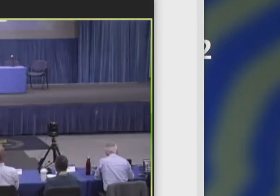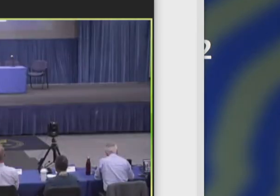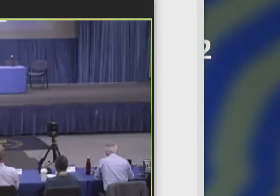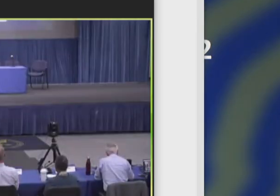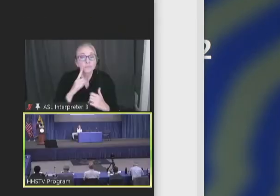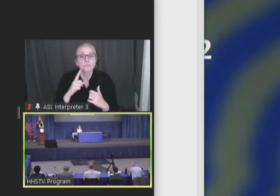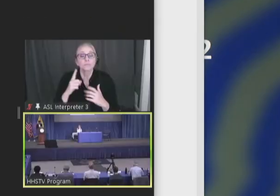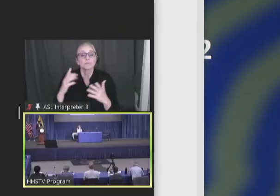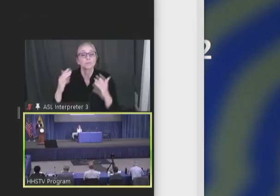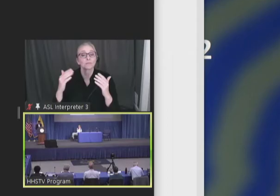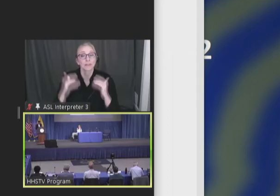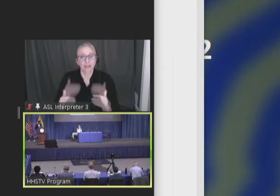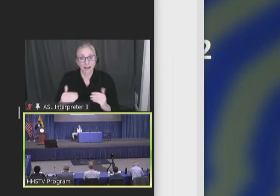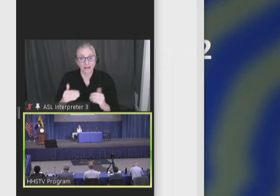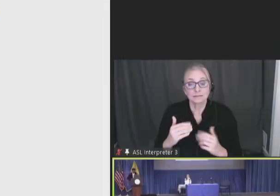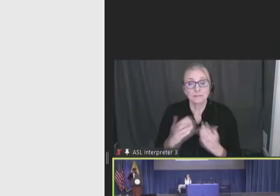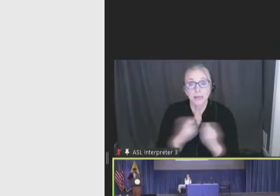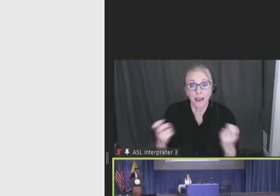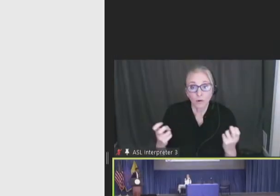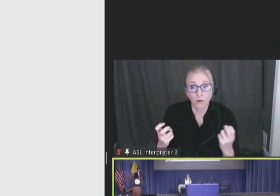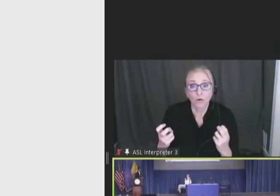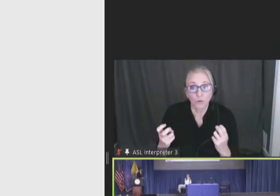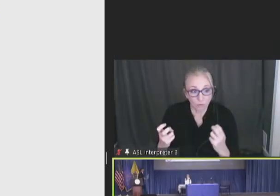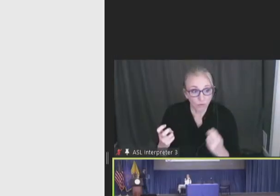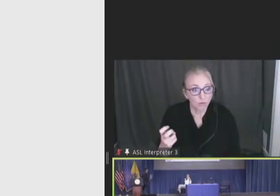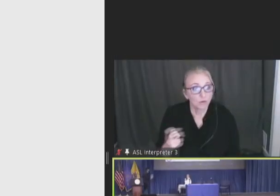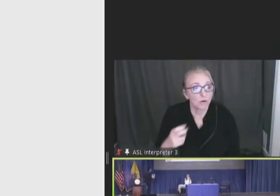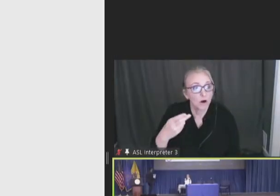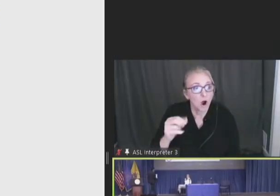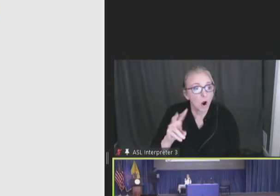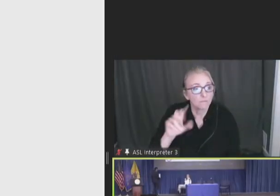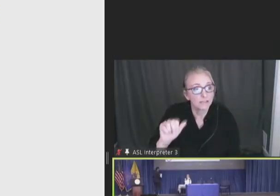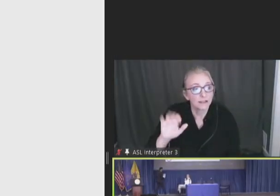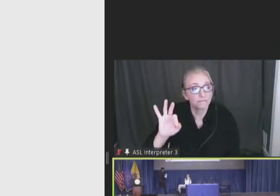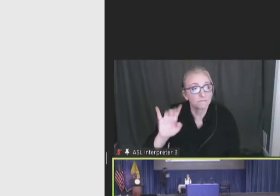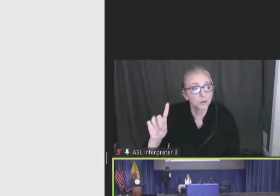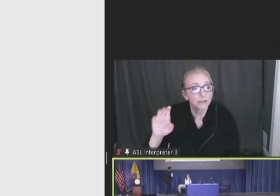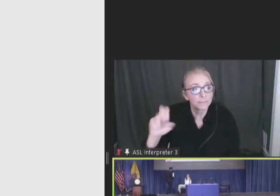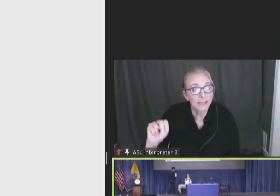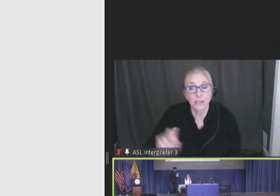our panel. Dr. Harvey Friedman from the University of Pennsylvania. Dr. Friedman,